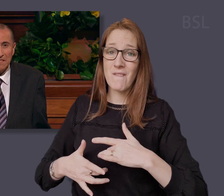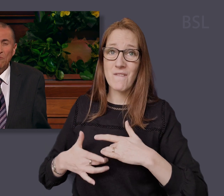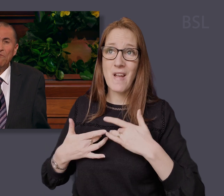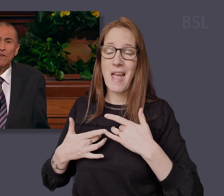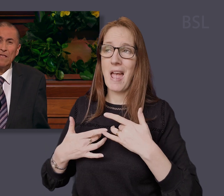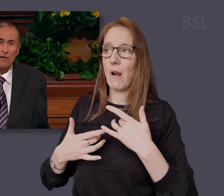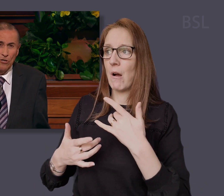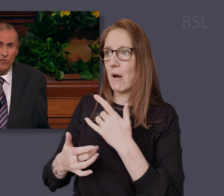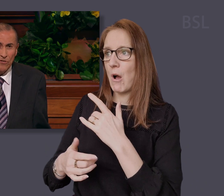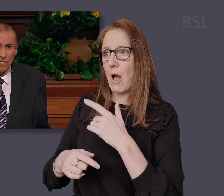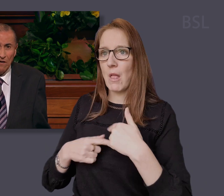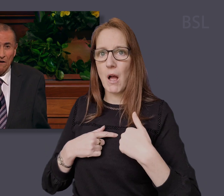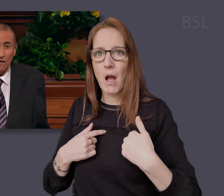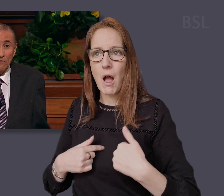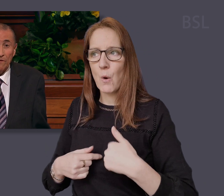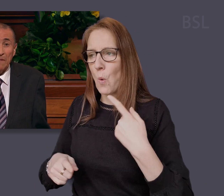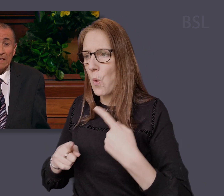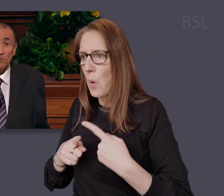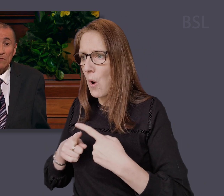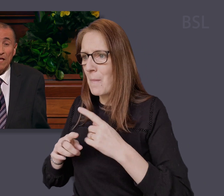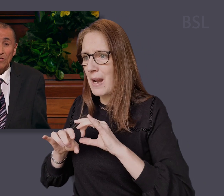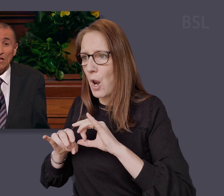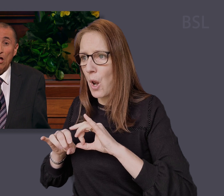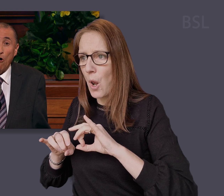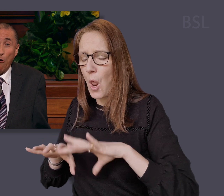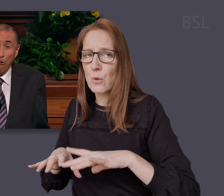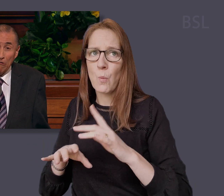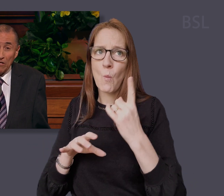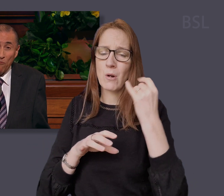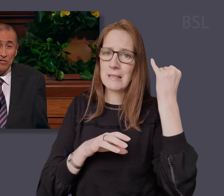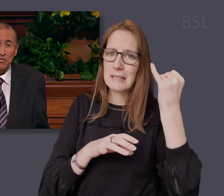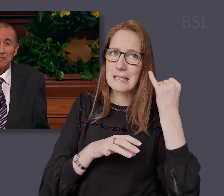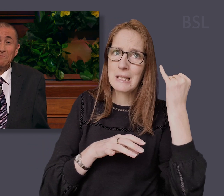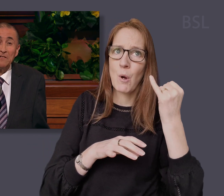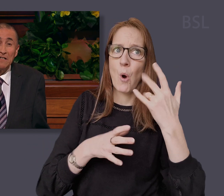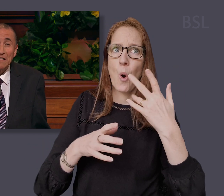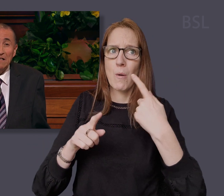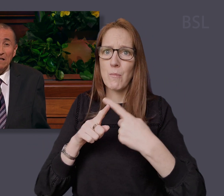Can we feel the urgency in the heart of the man who lost only one sheep?